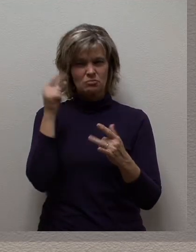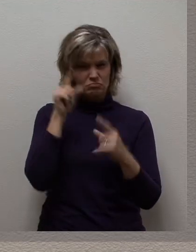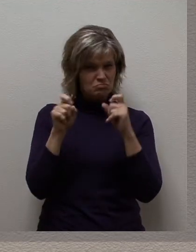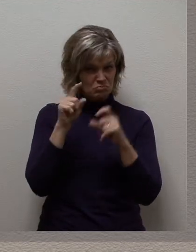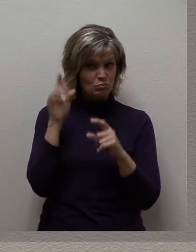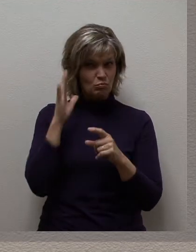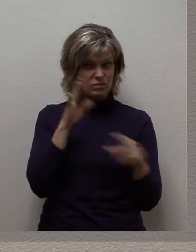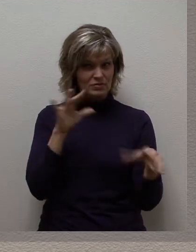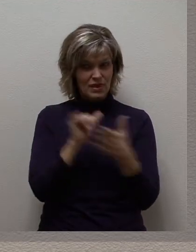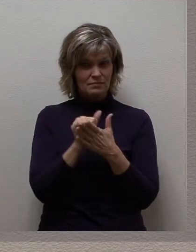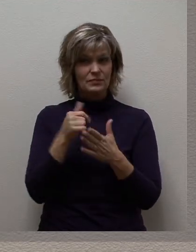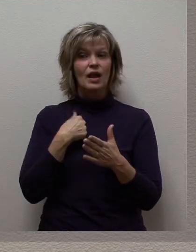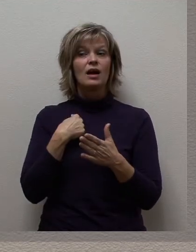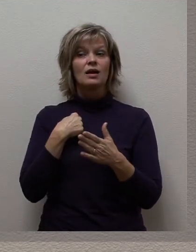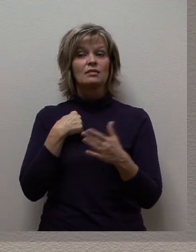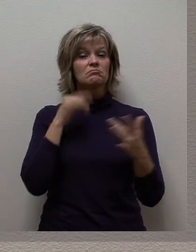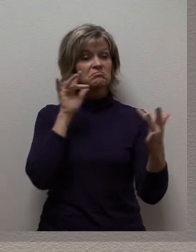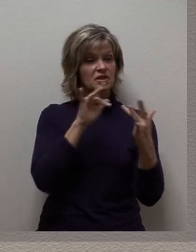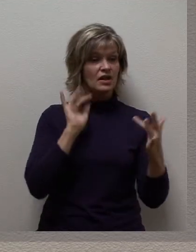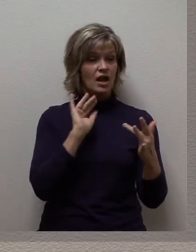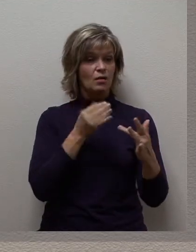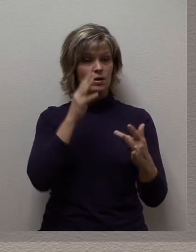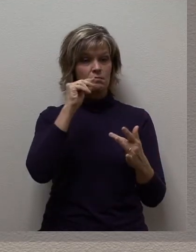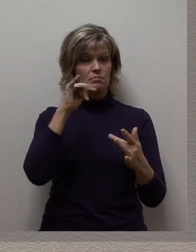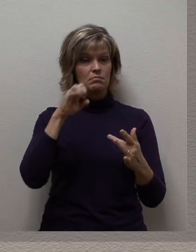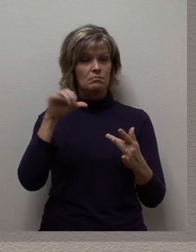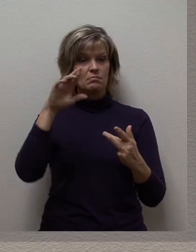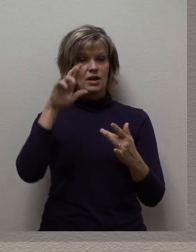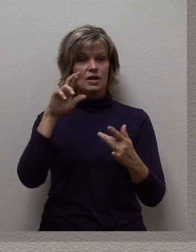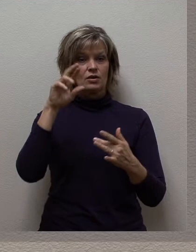I in turn contacted our Mayor, Curt Zimbelman, and he agreed.